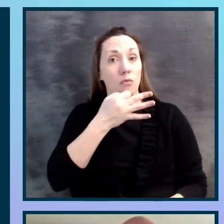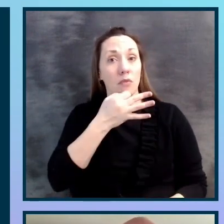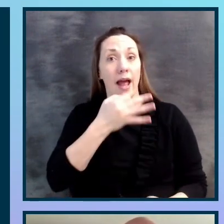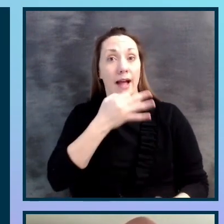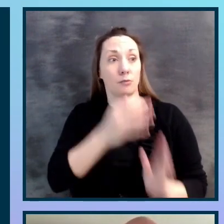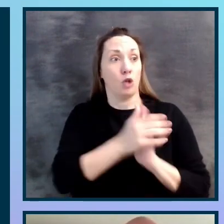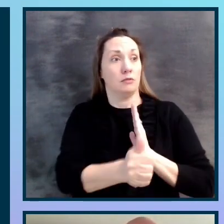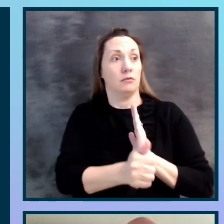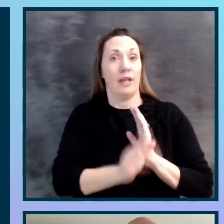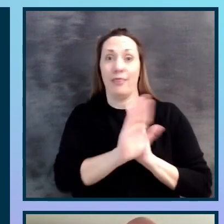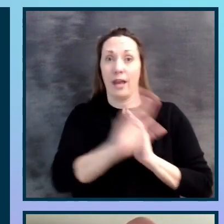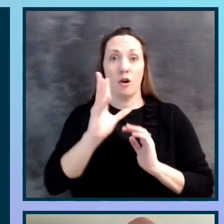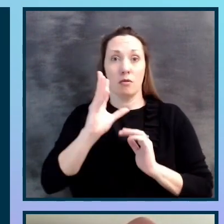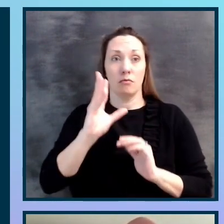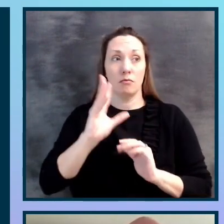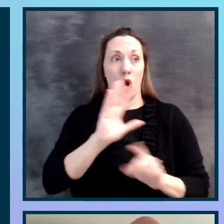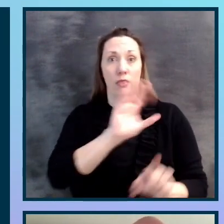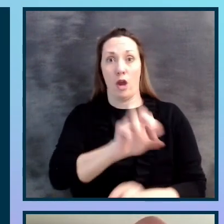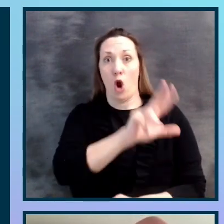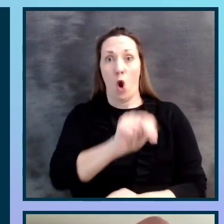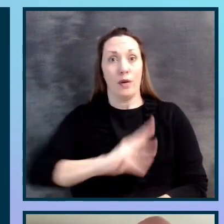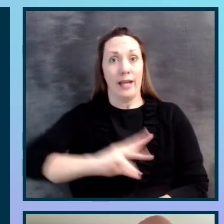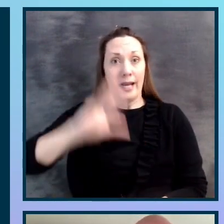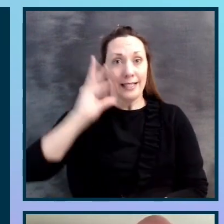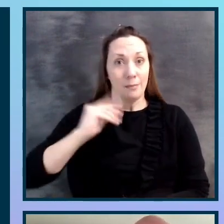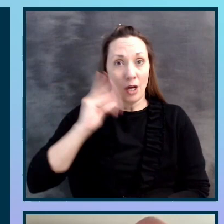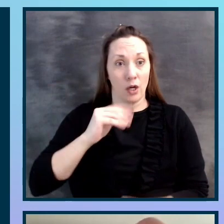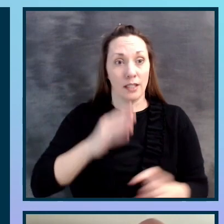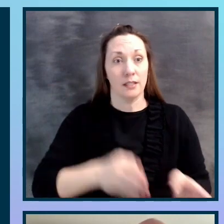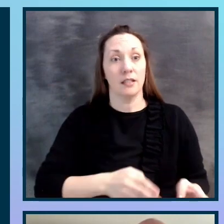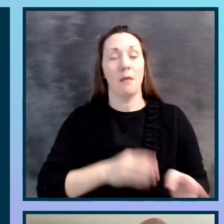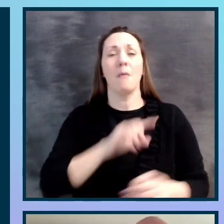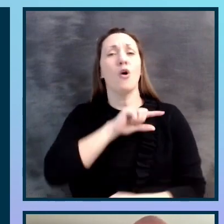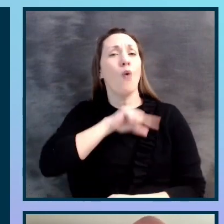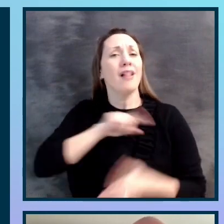But qualitative research at least it can't help evaluate